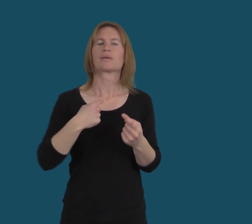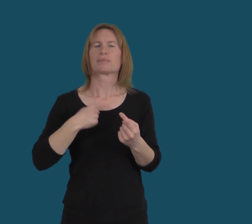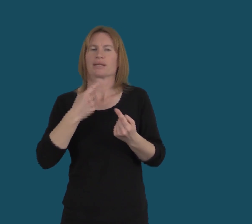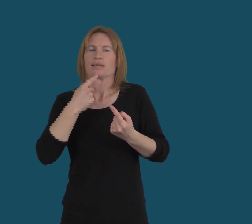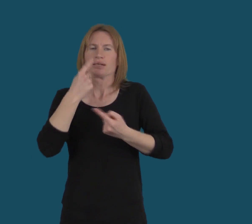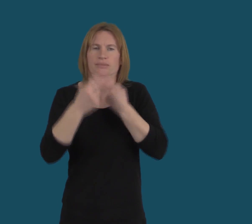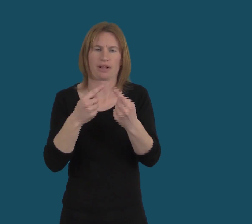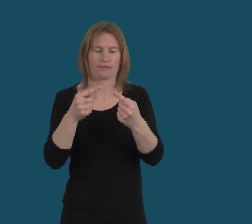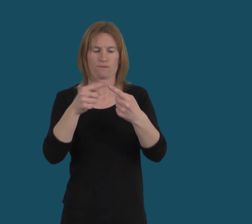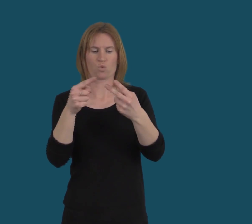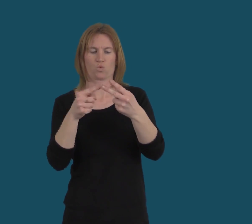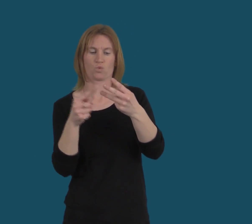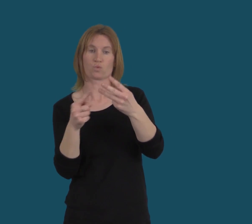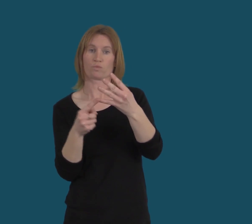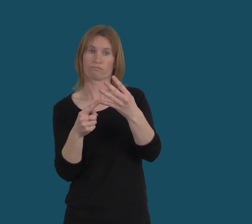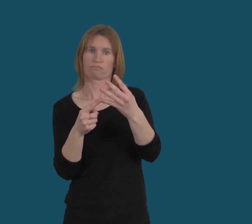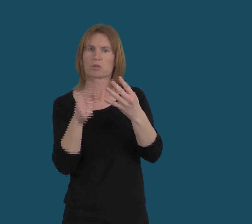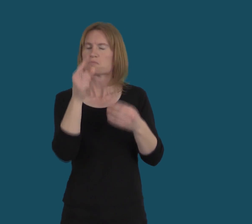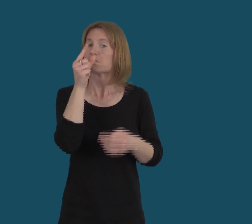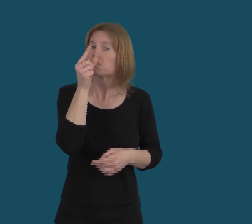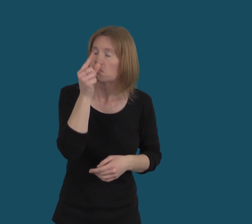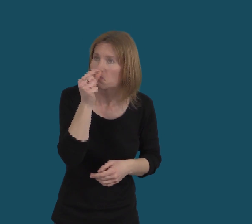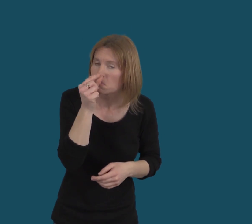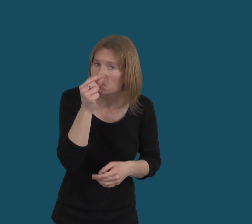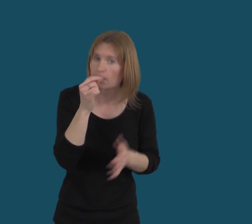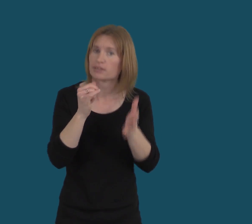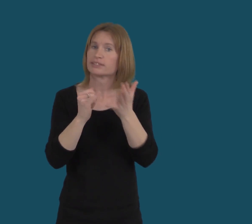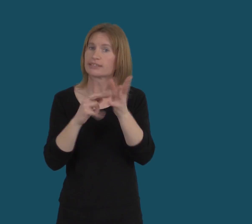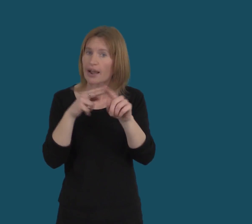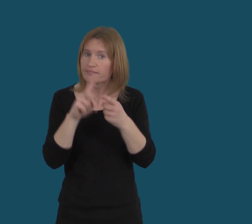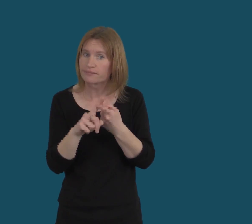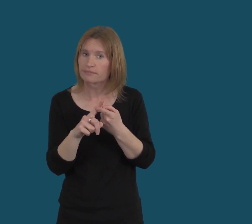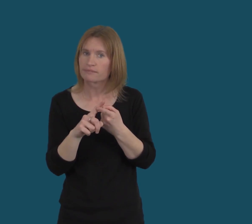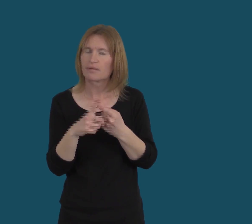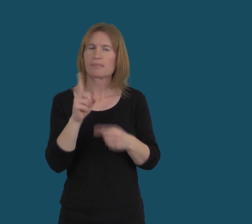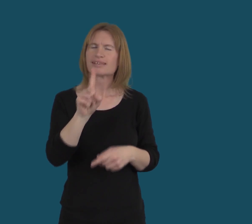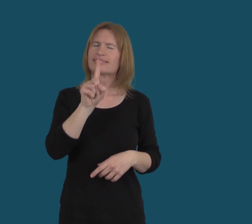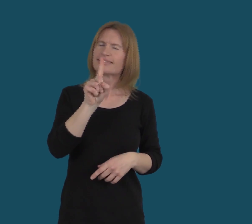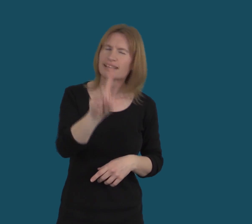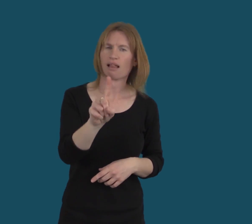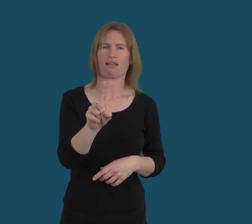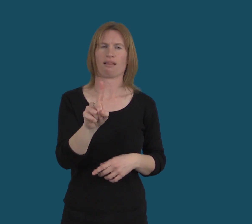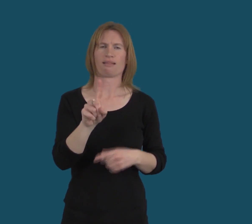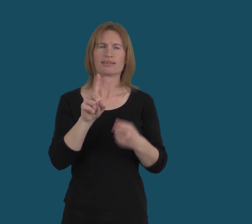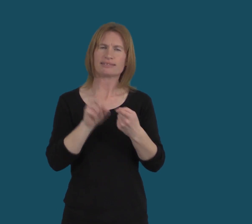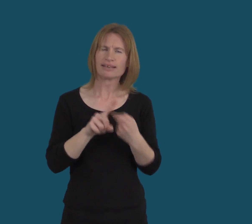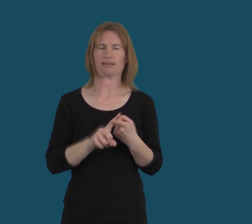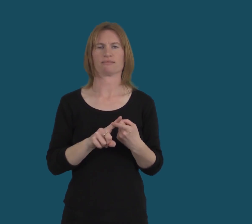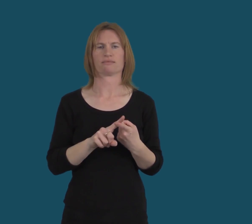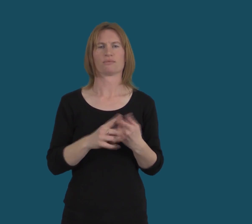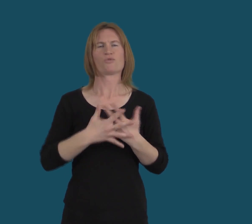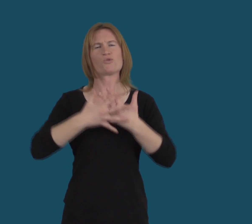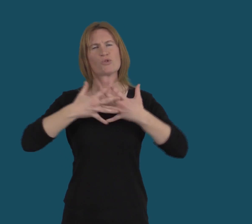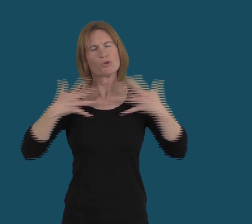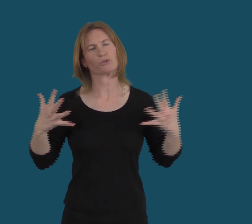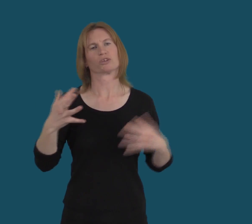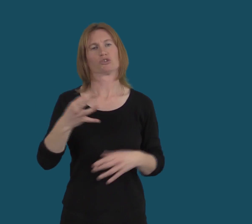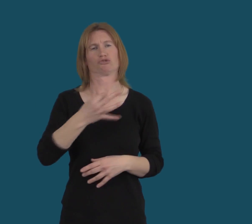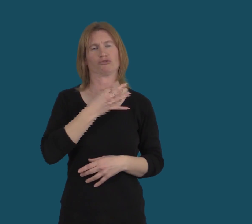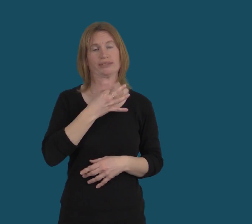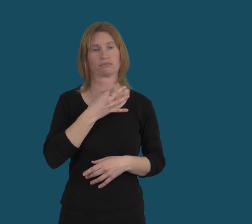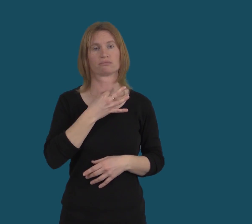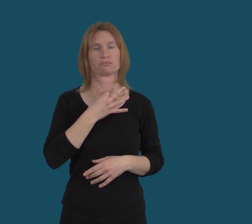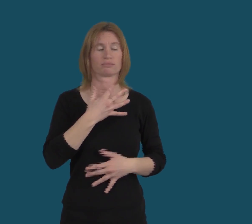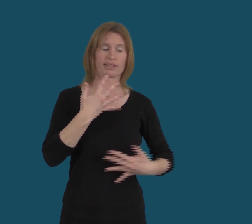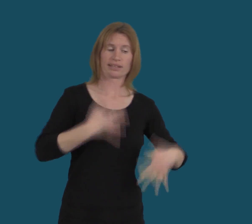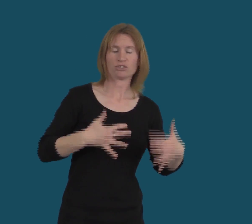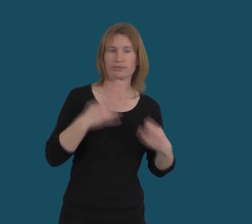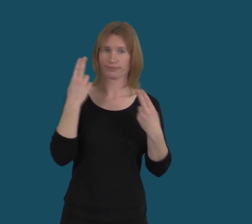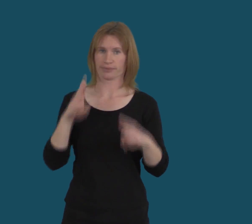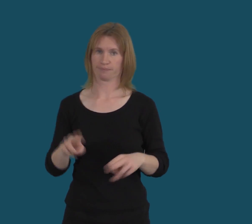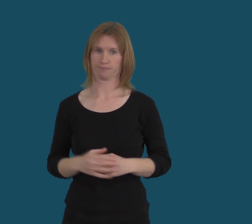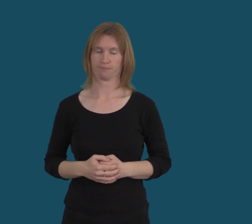There are four places of last resort that may be safer, but these options still carry a high risk of injury or death.